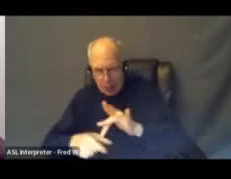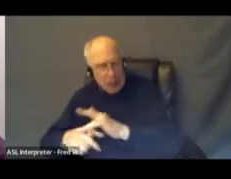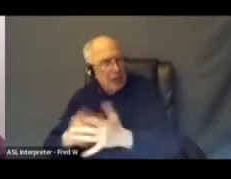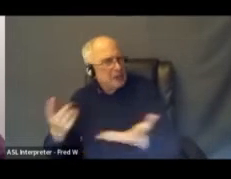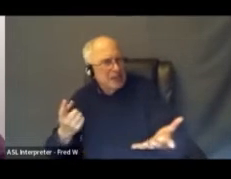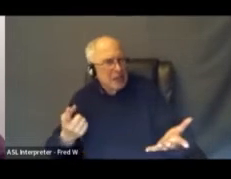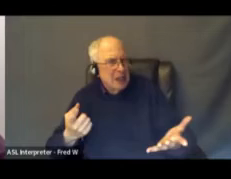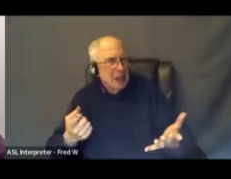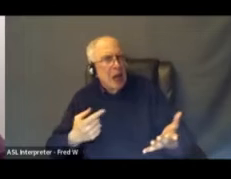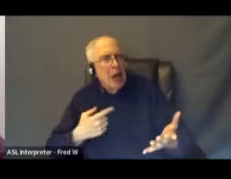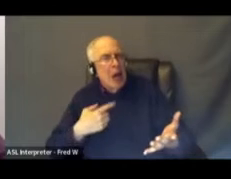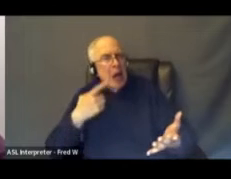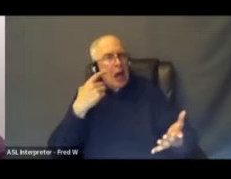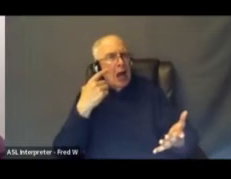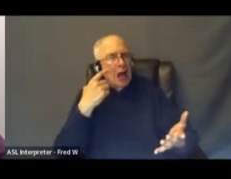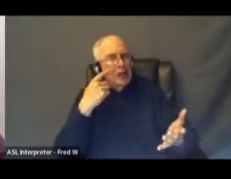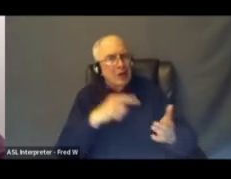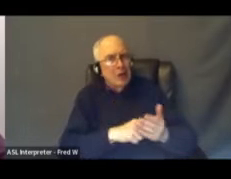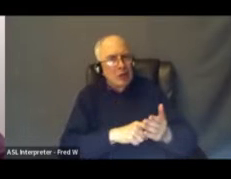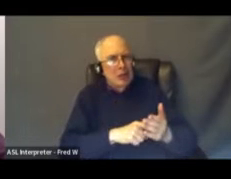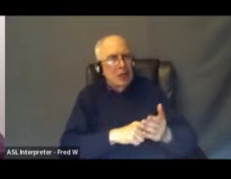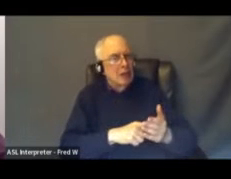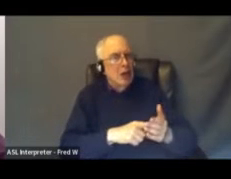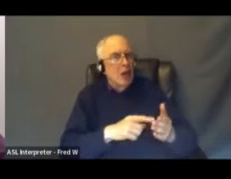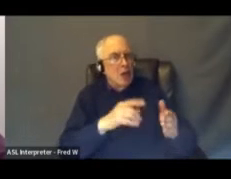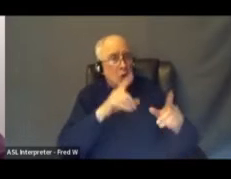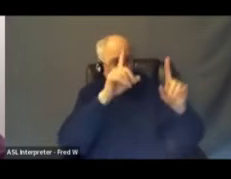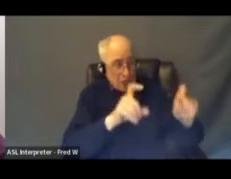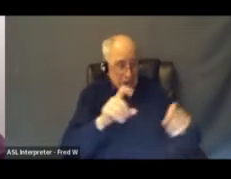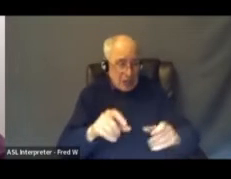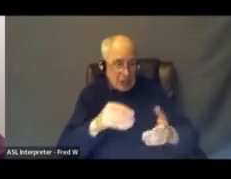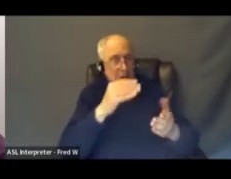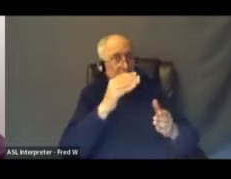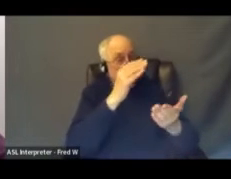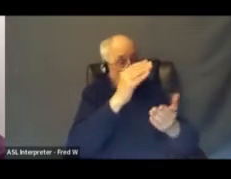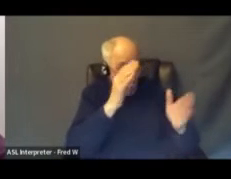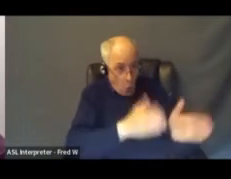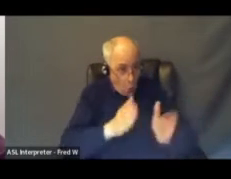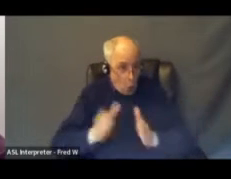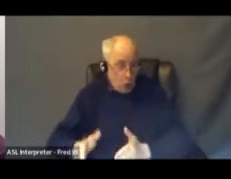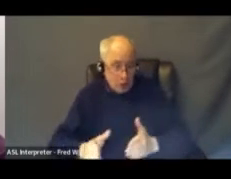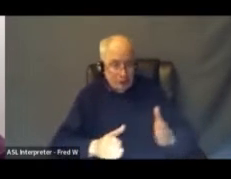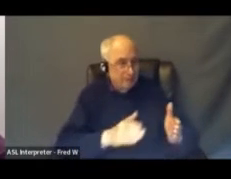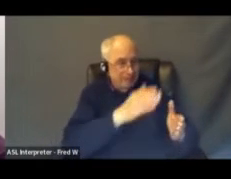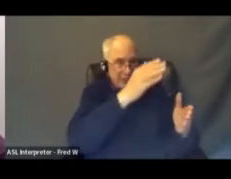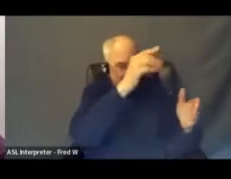Questionnaire, question by question in the order it's presented on the page isn't always the best flow, especially